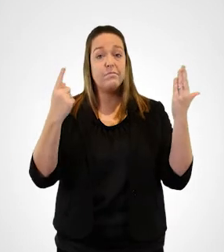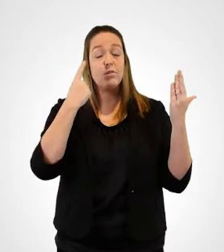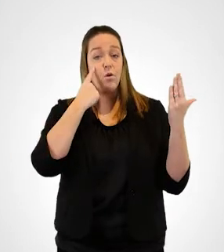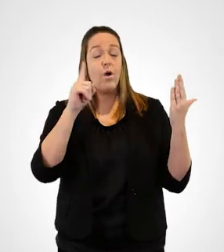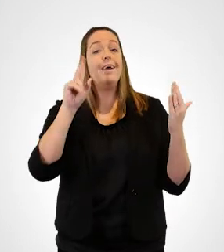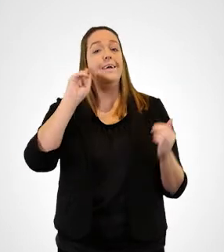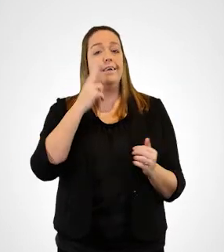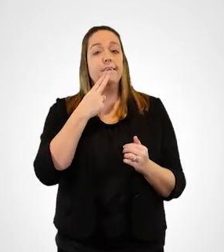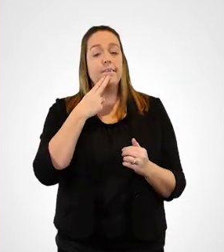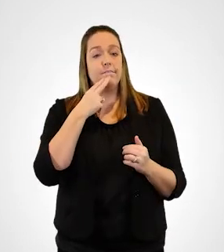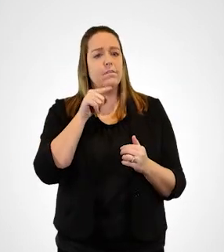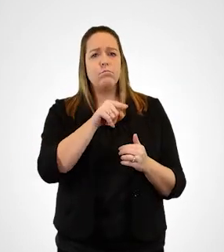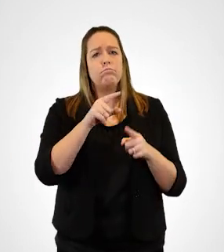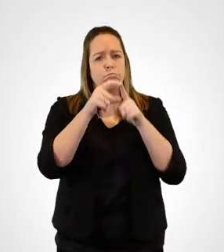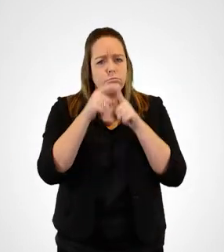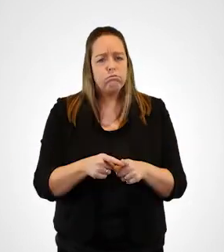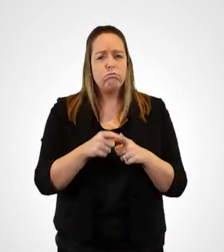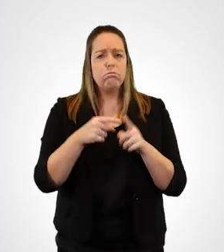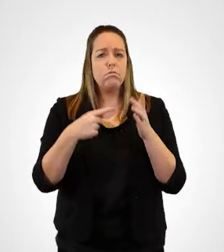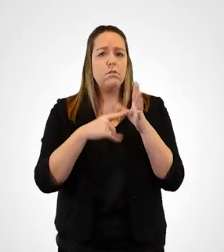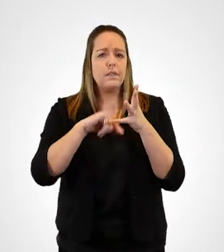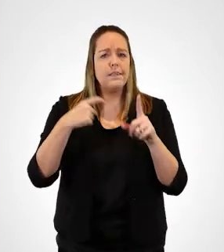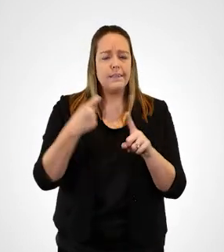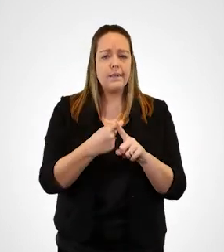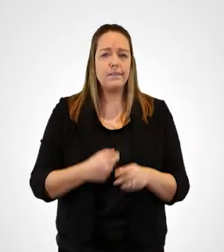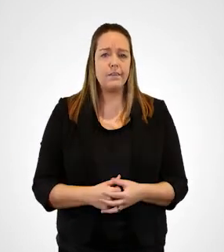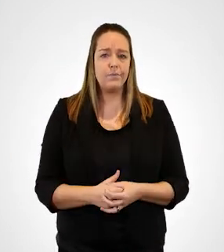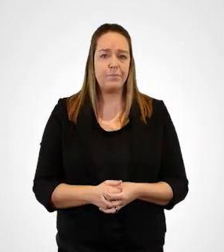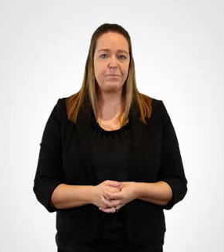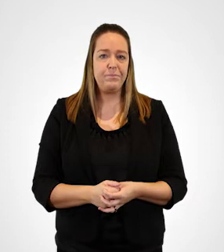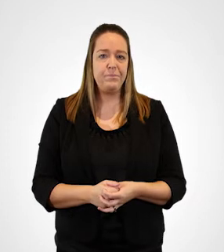we found that in fact the deaf children found this a much more difficult task,